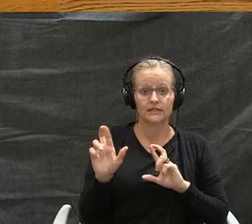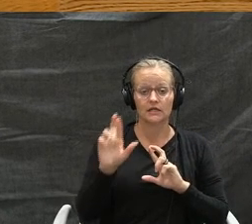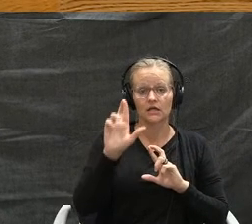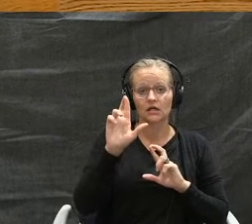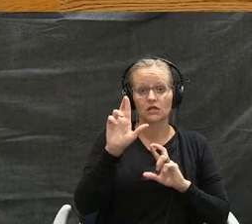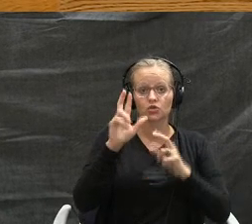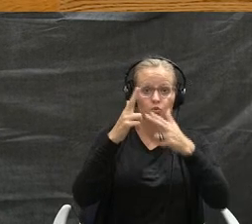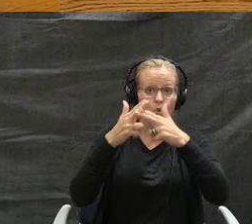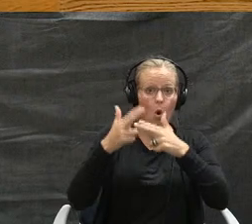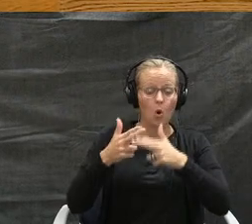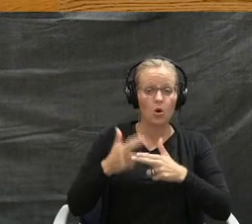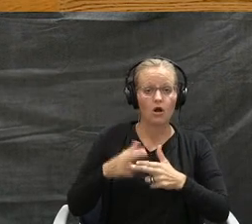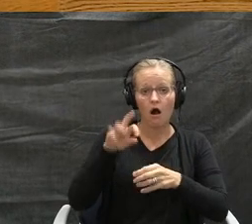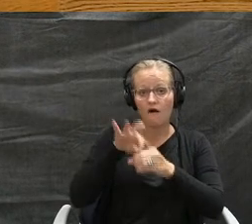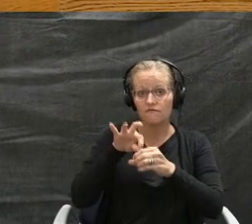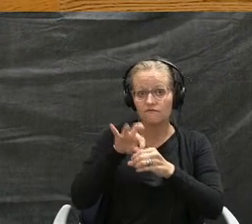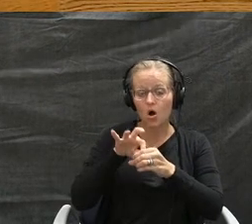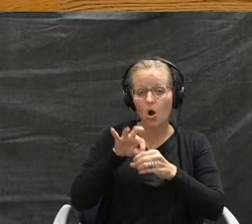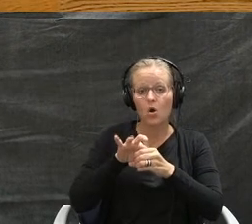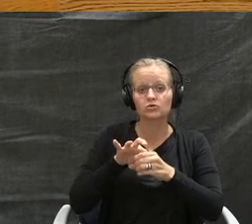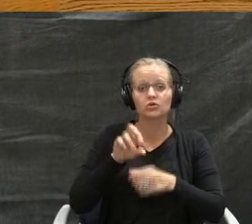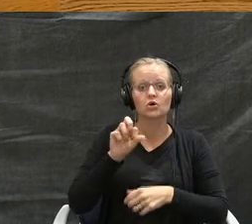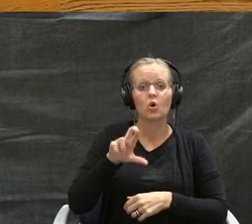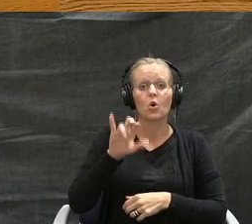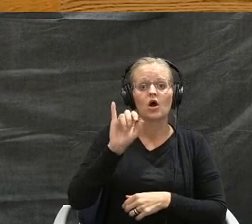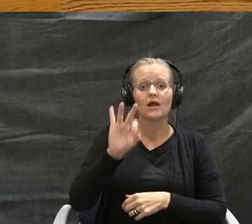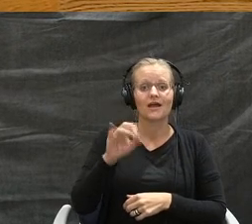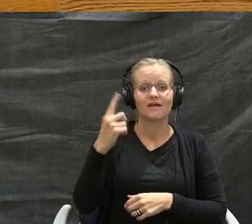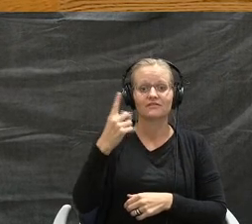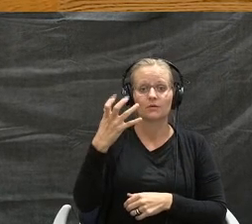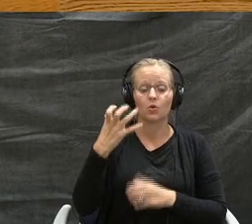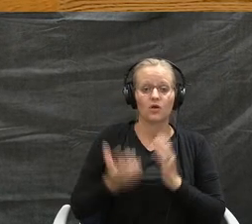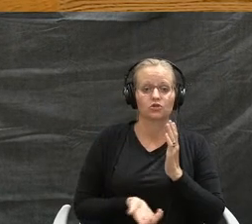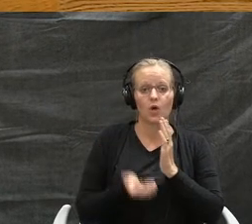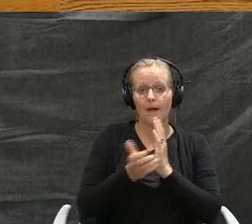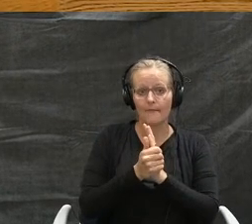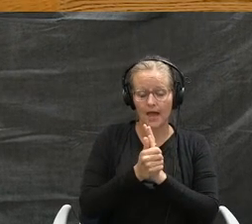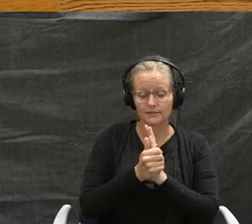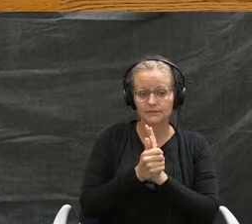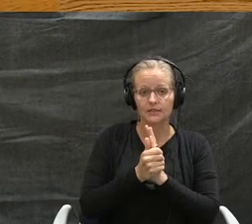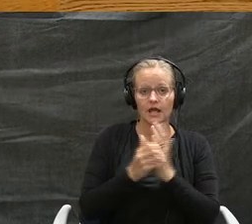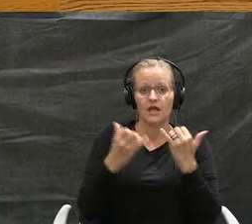somebody wanted to amend it to table the current plan.